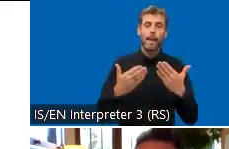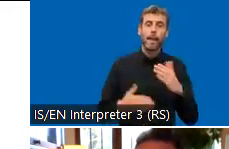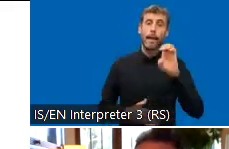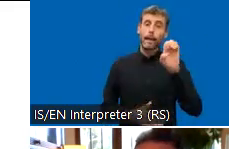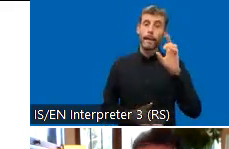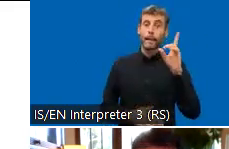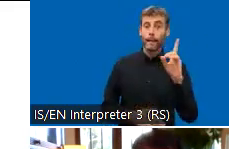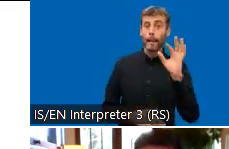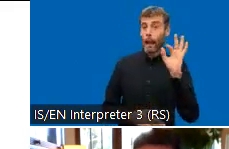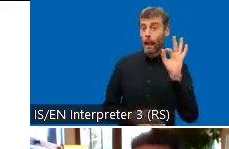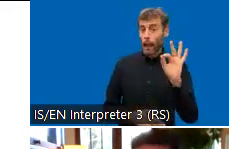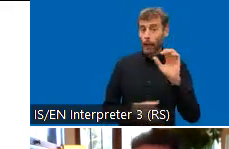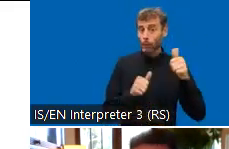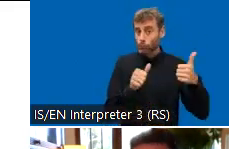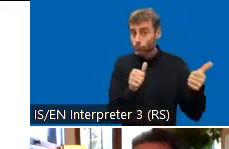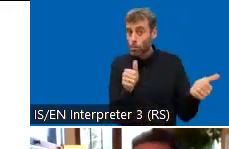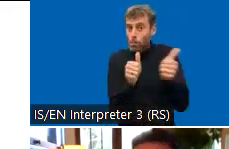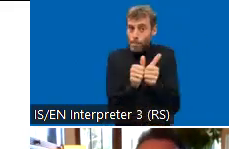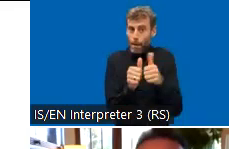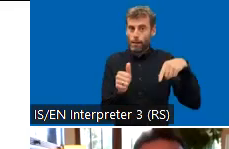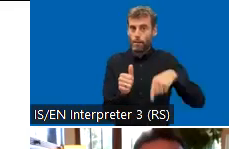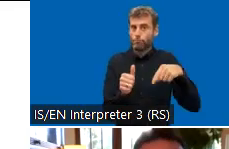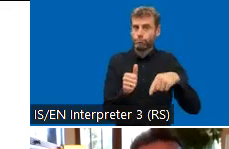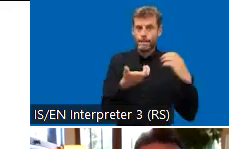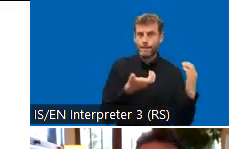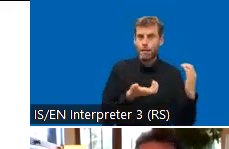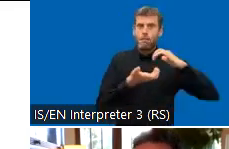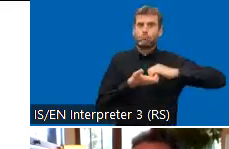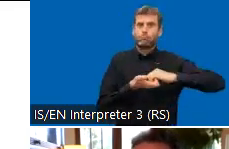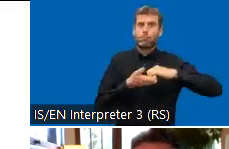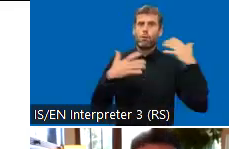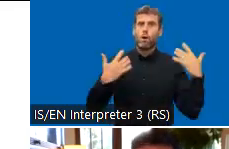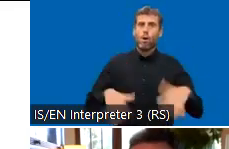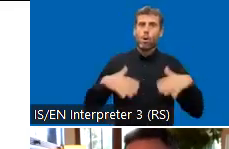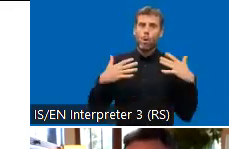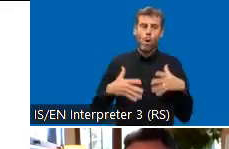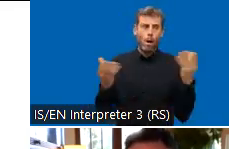this. It's an incredible wealth of knowledge that has happened over last several hours.